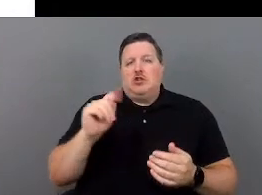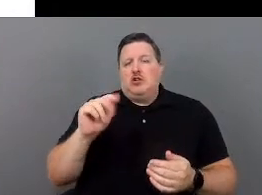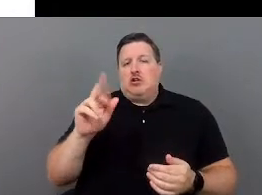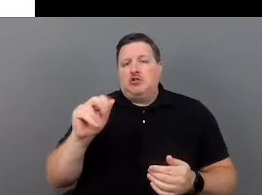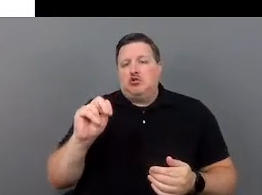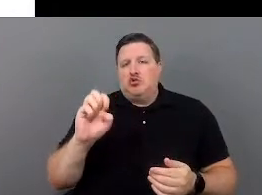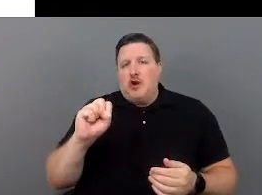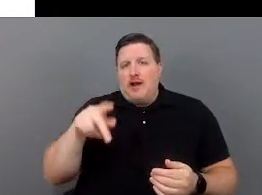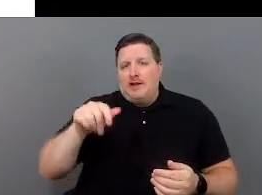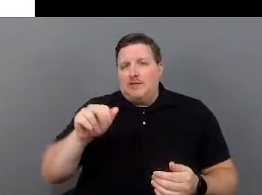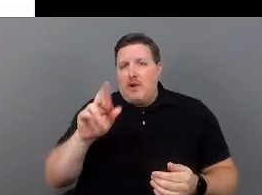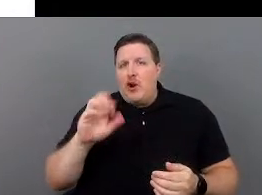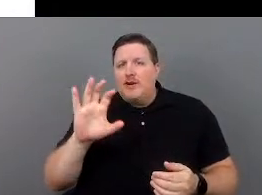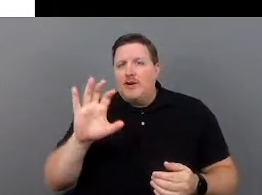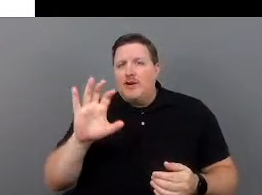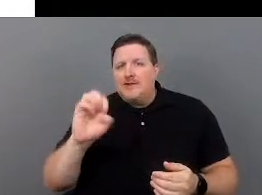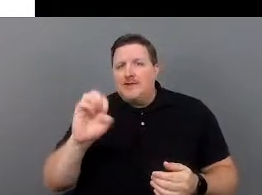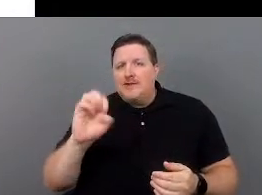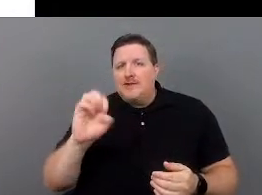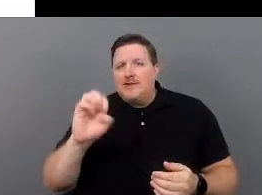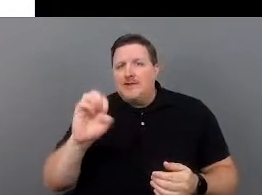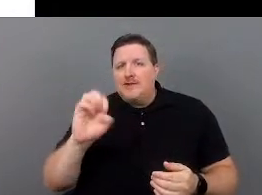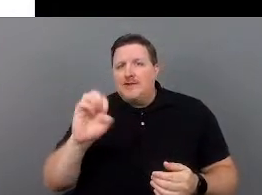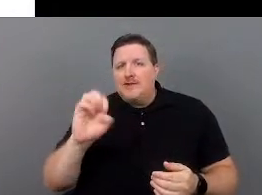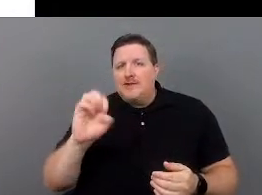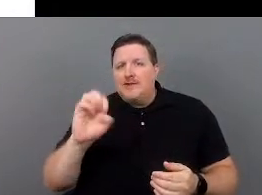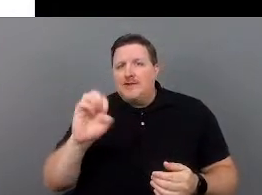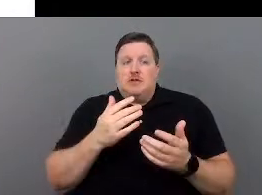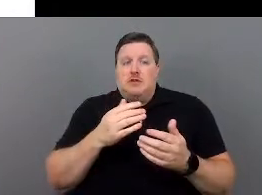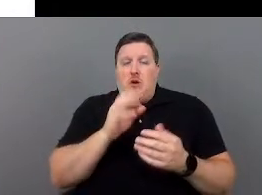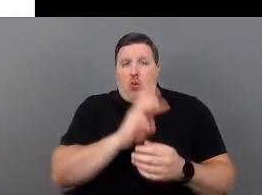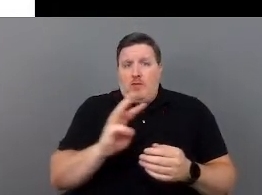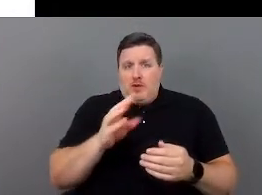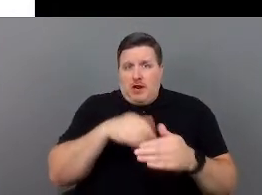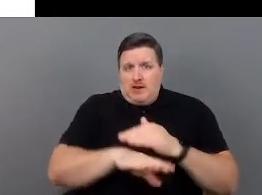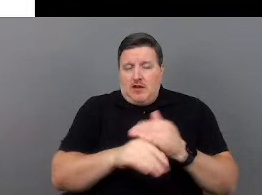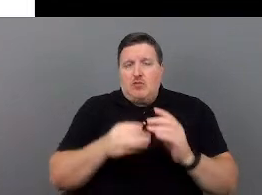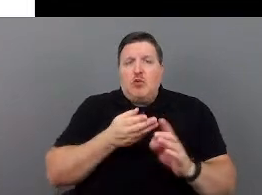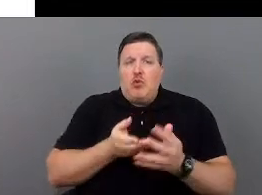THIS IS A WEBSITE THAT'S ACCESSIBLE FROM THE CITY'S WEBSITE, SO